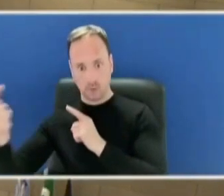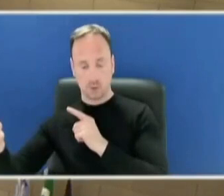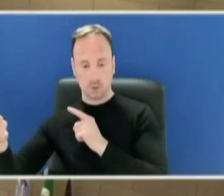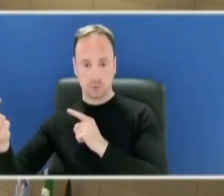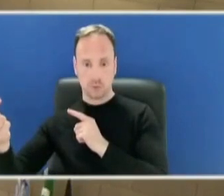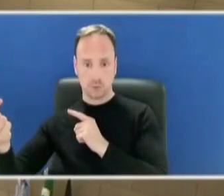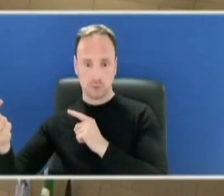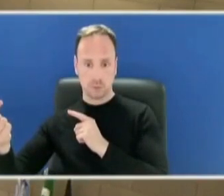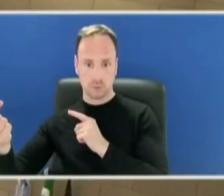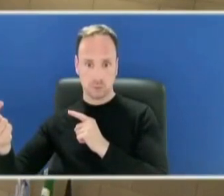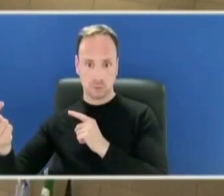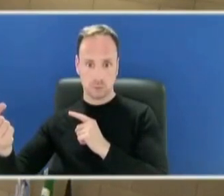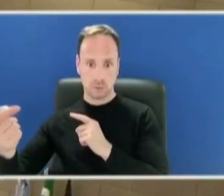There being no further business.